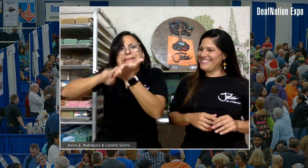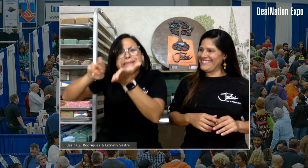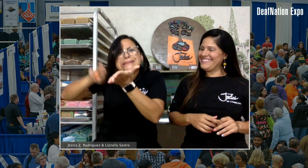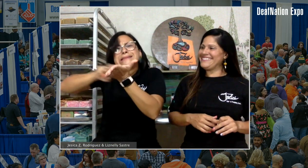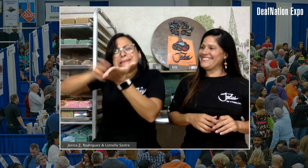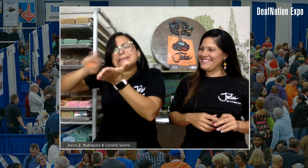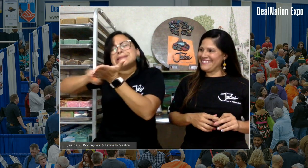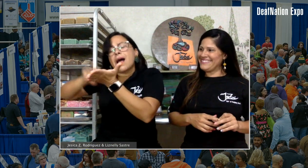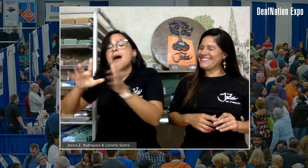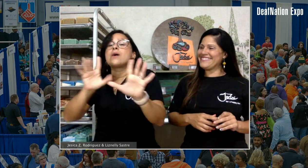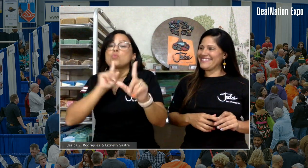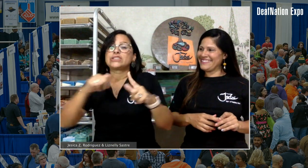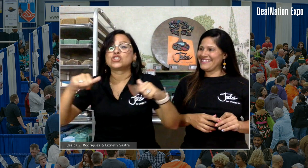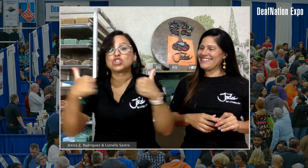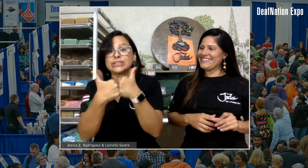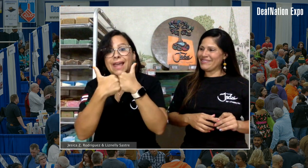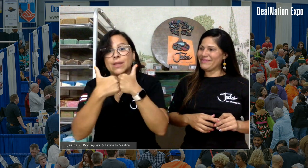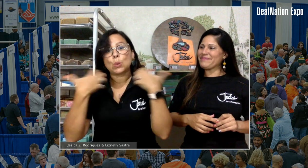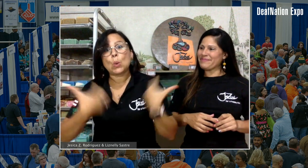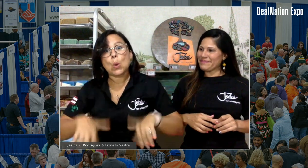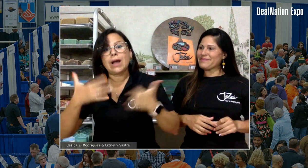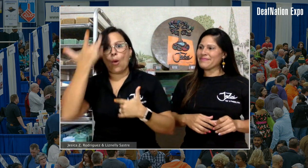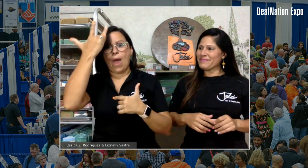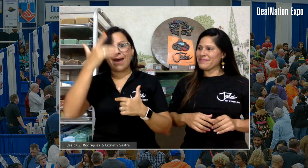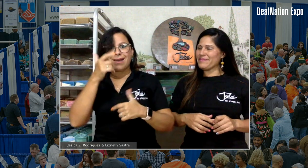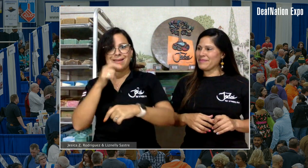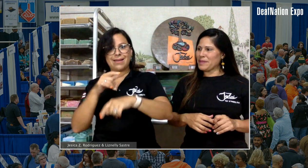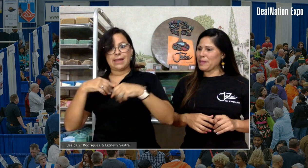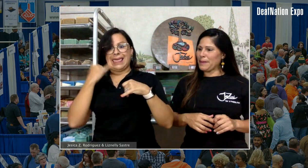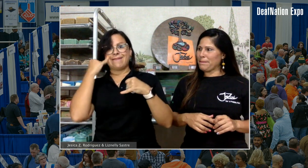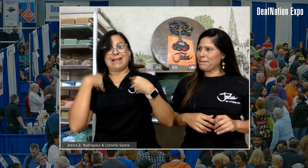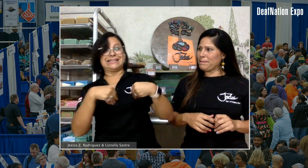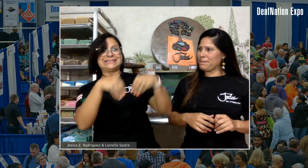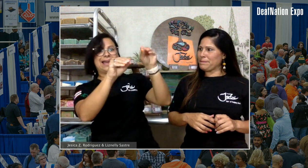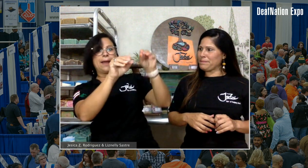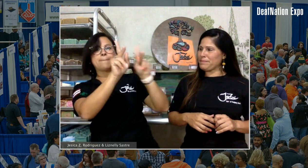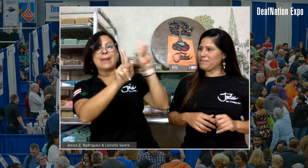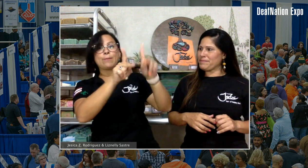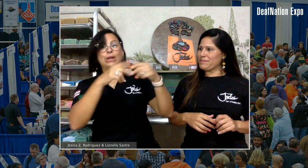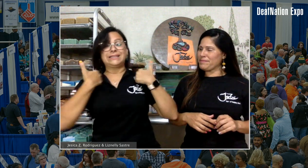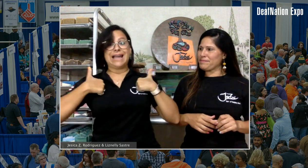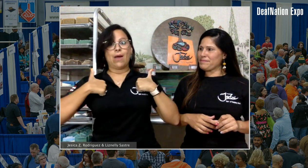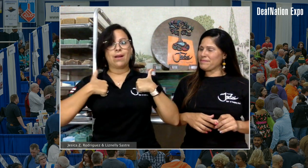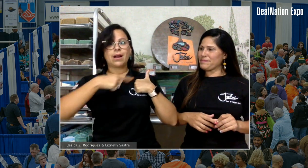and did a lot of research. It was really challenging, because if I sell people things